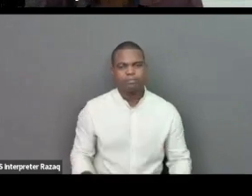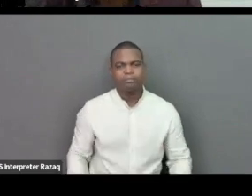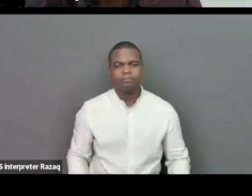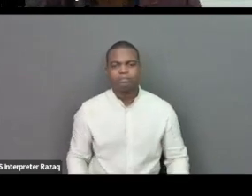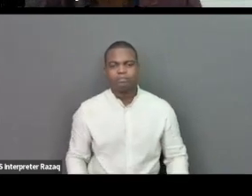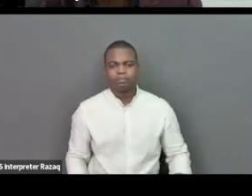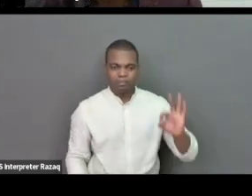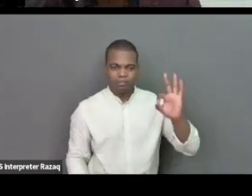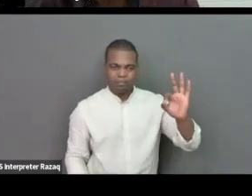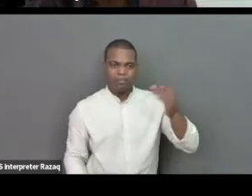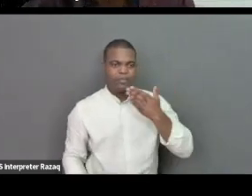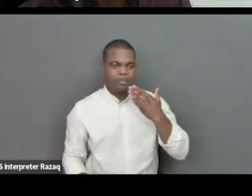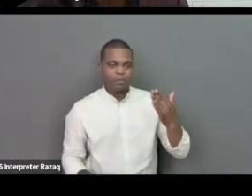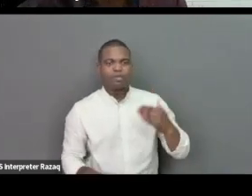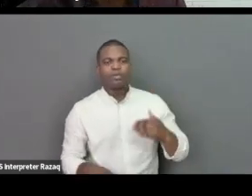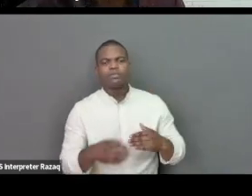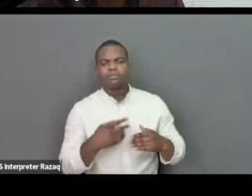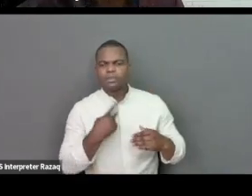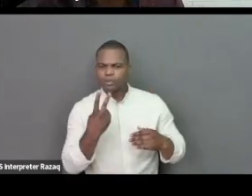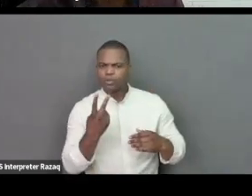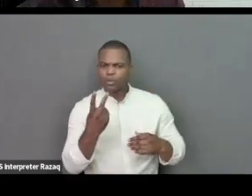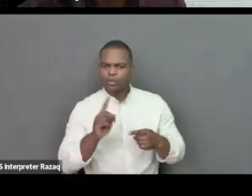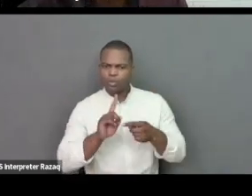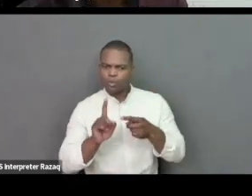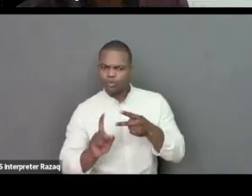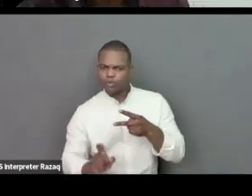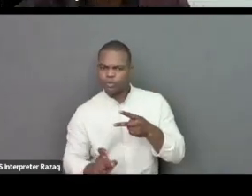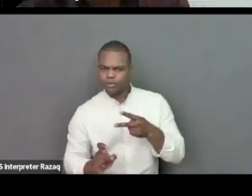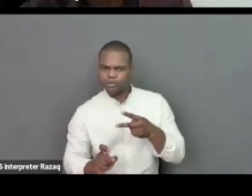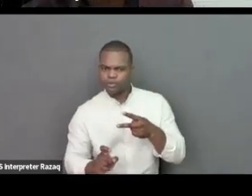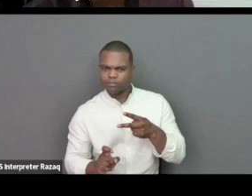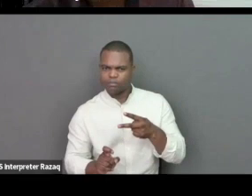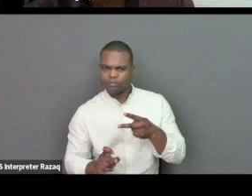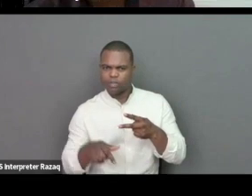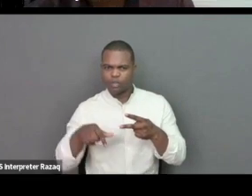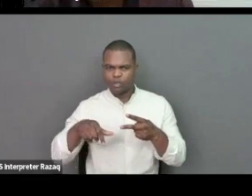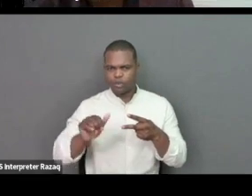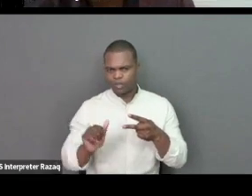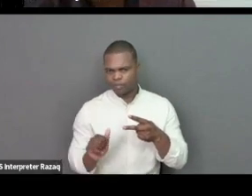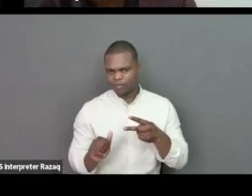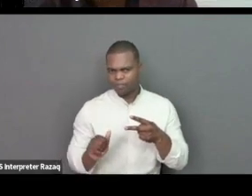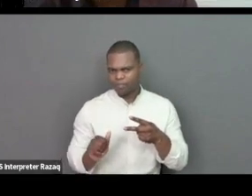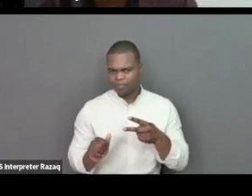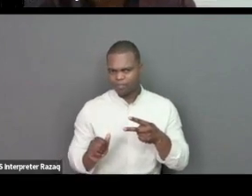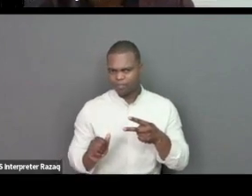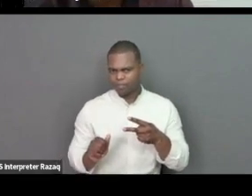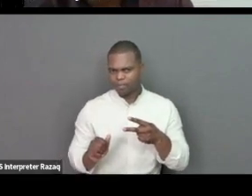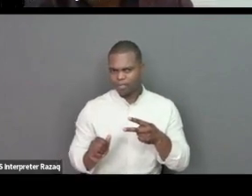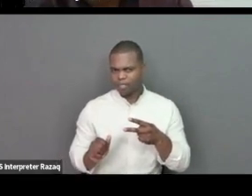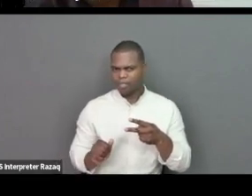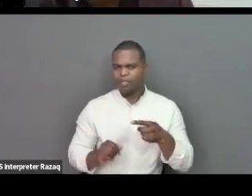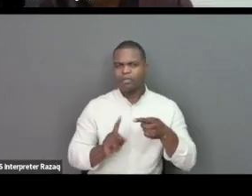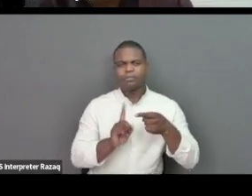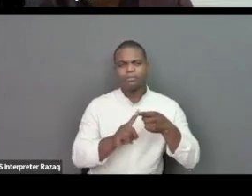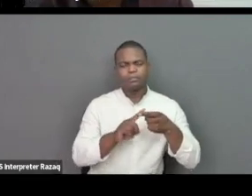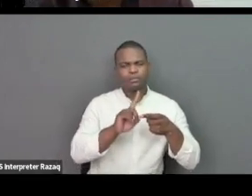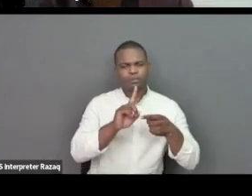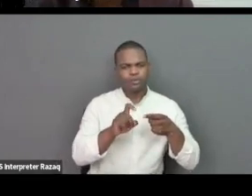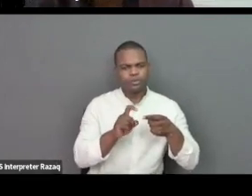So, one is, what is the usual way to prepare an accessibility statement and a feedback mechanism in EU countries, if each